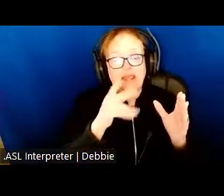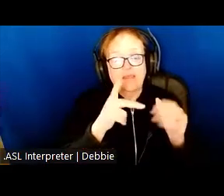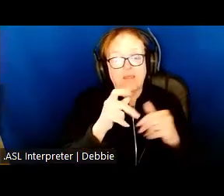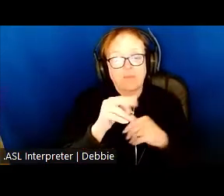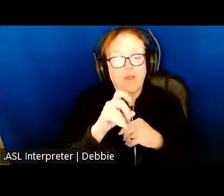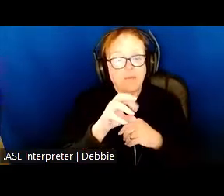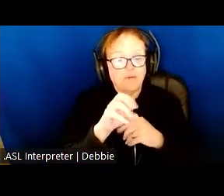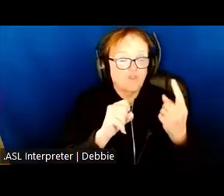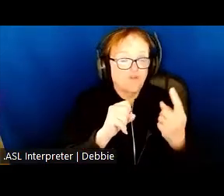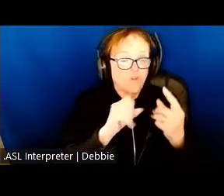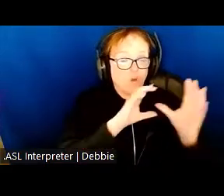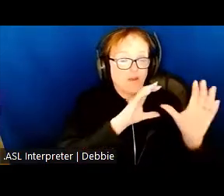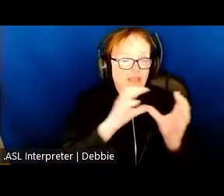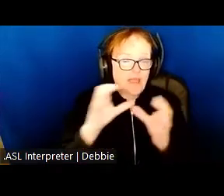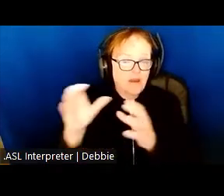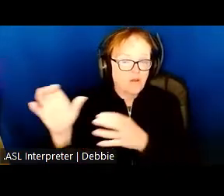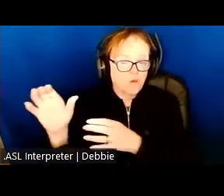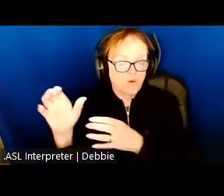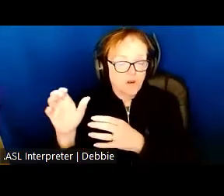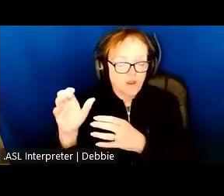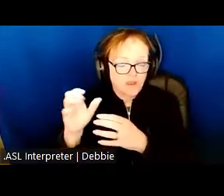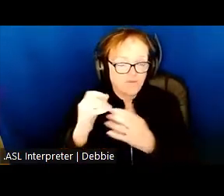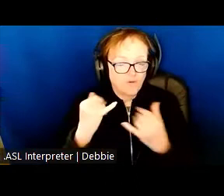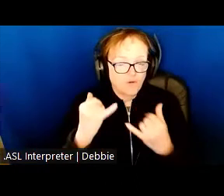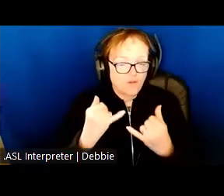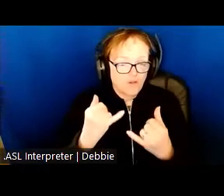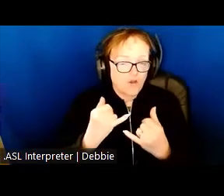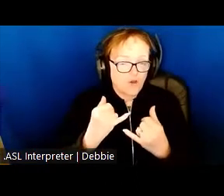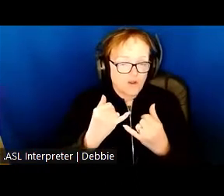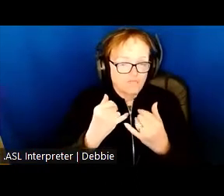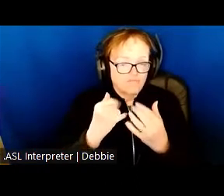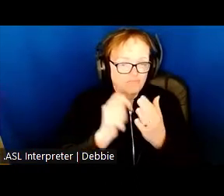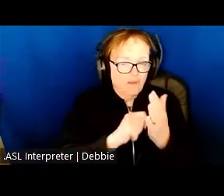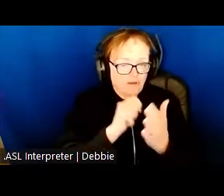during the current round. The completed work samples that you submit